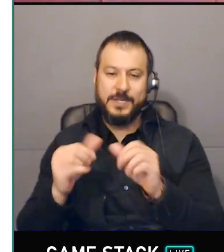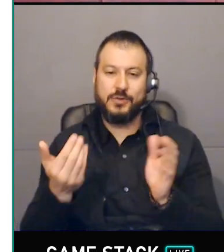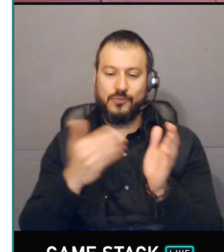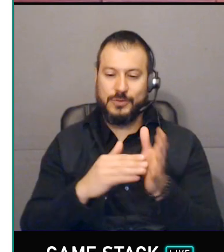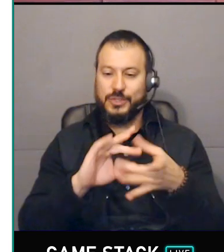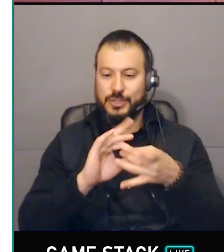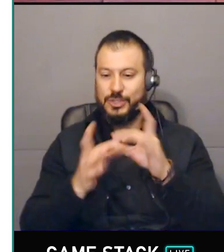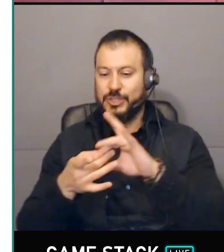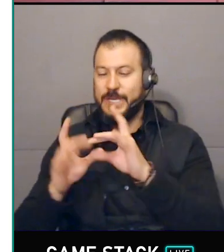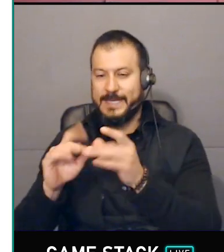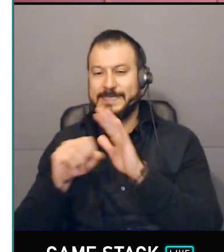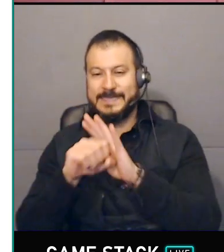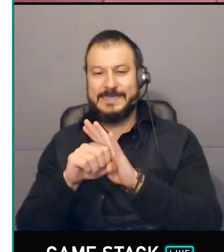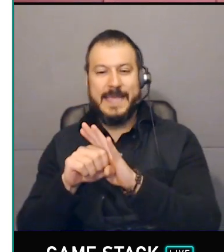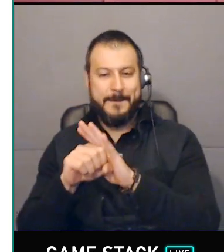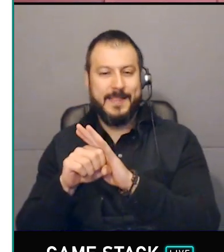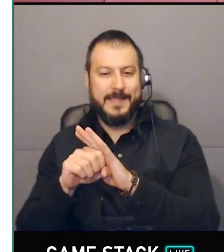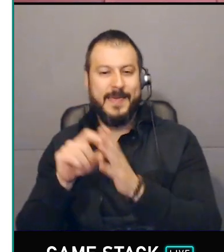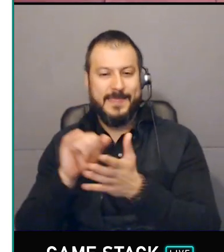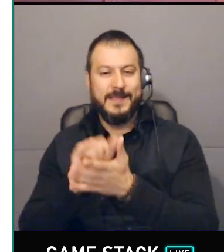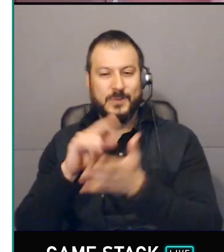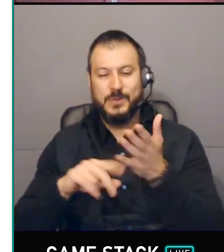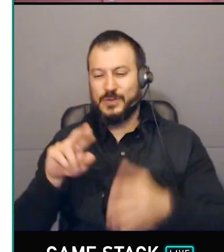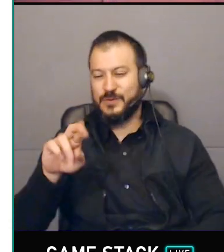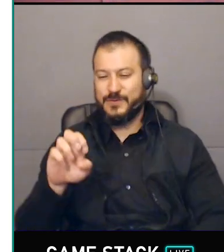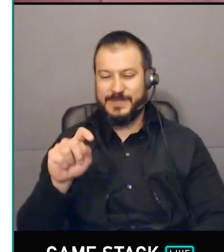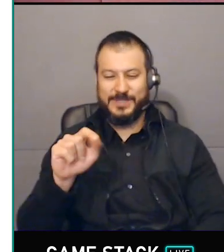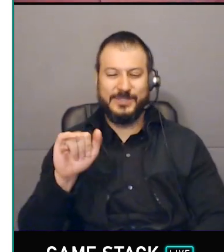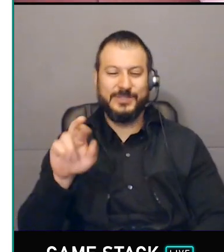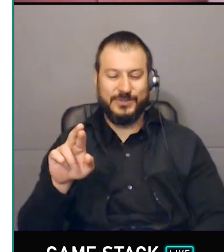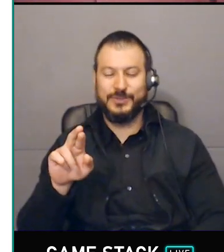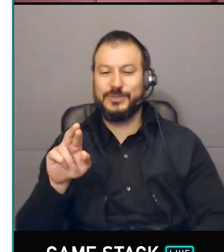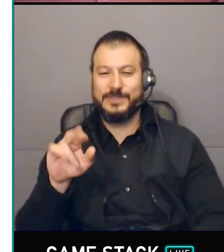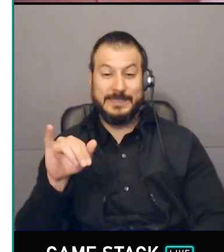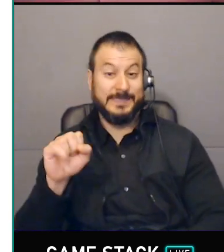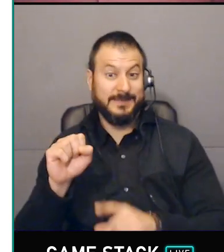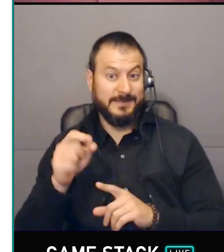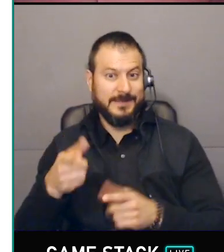And that's really what ReSTIR is. It allows you to put in an estimate and